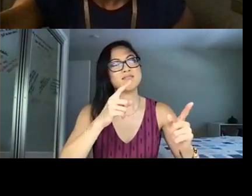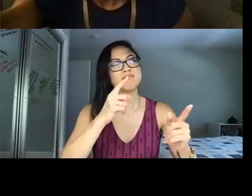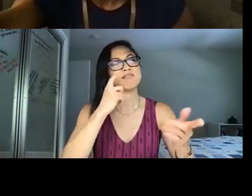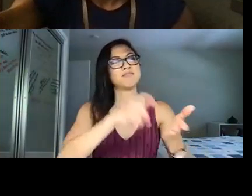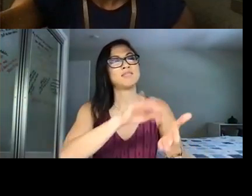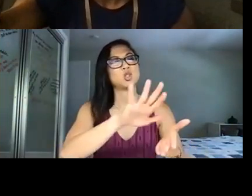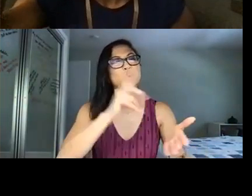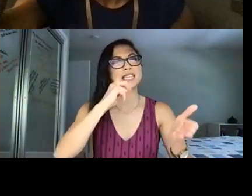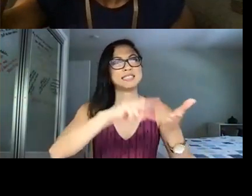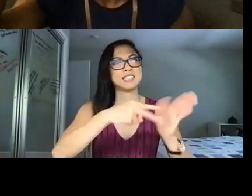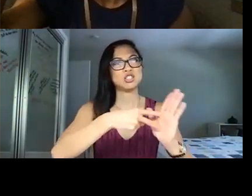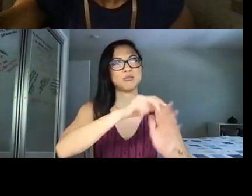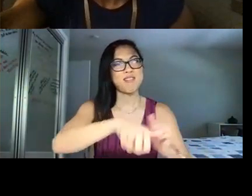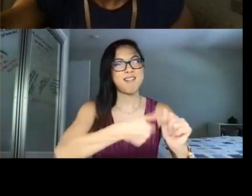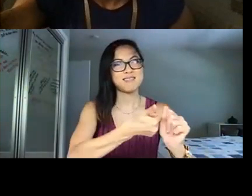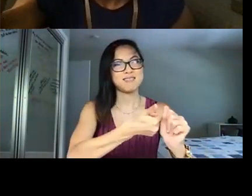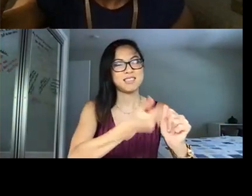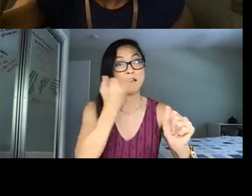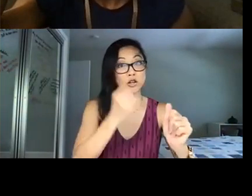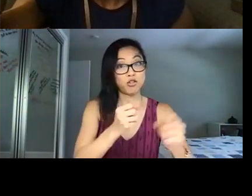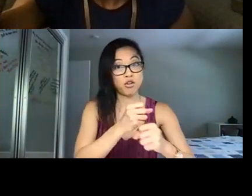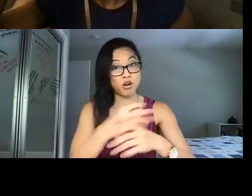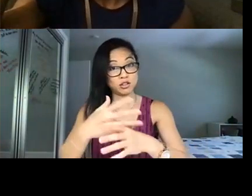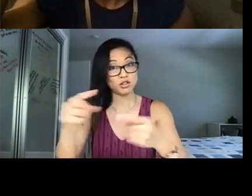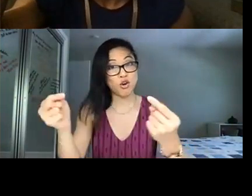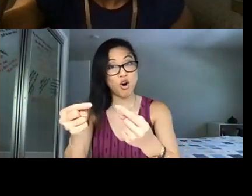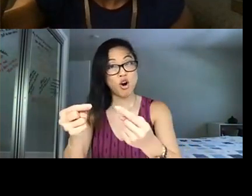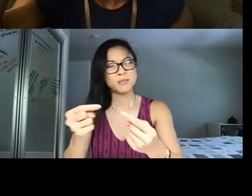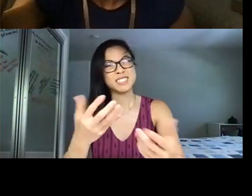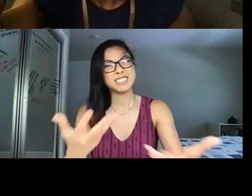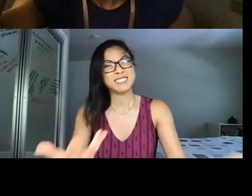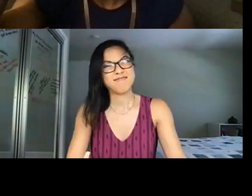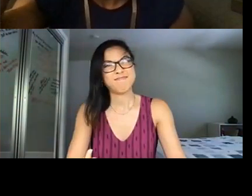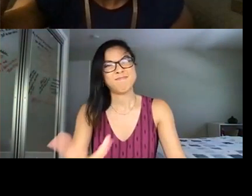And so I -- in looking at how I'm going to teach, guide counsel, use